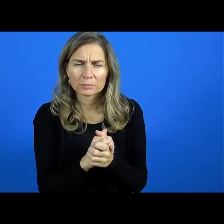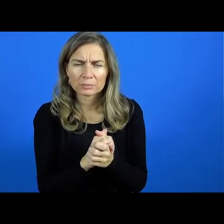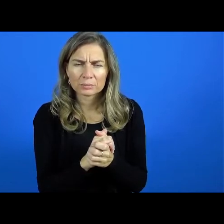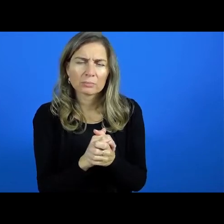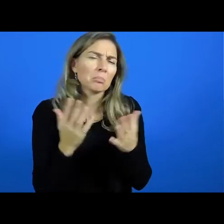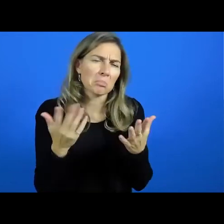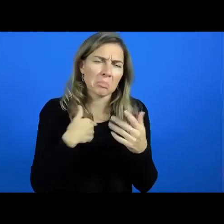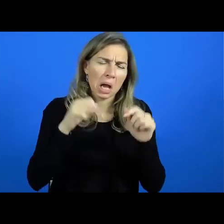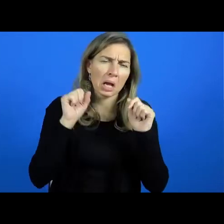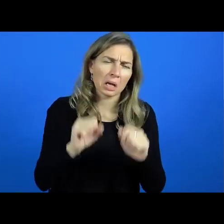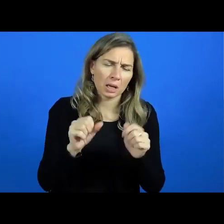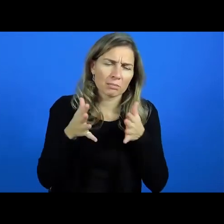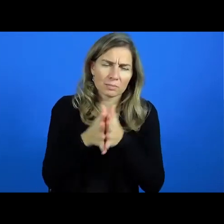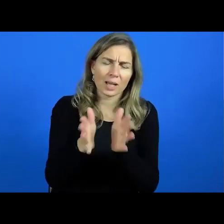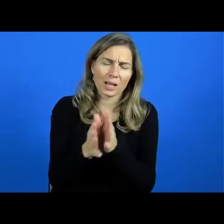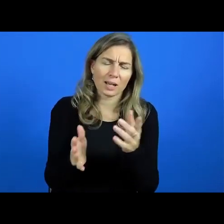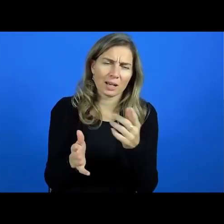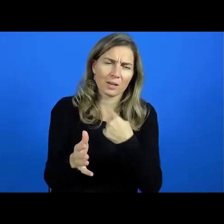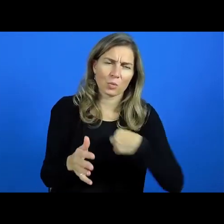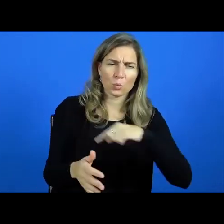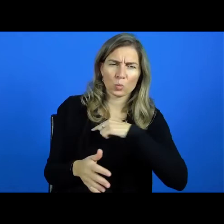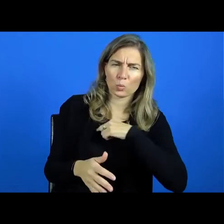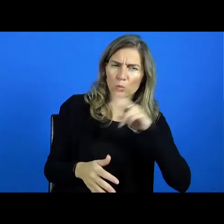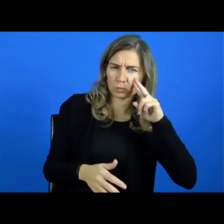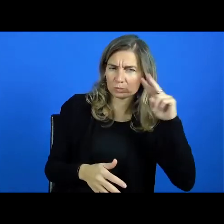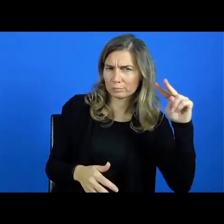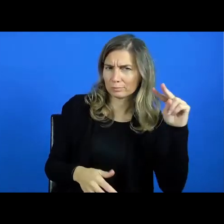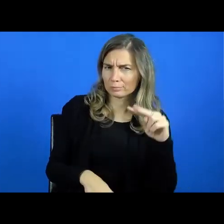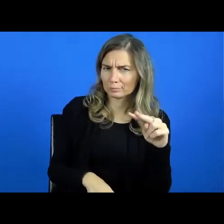and replied again.